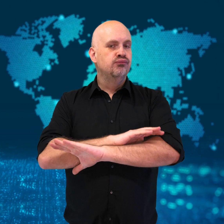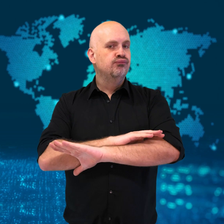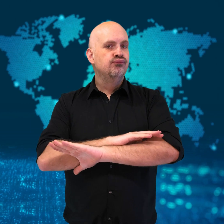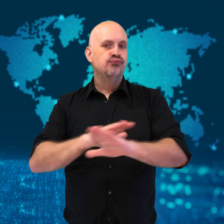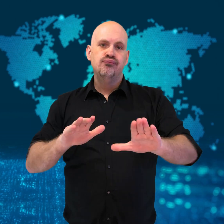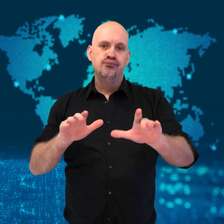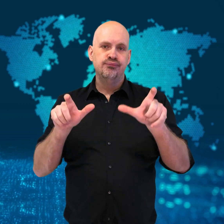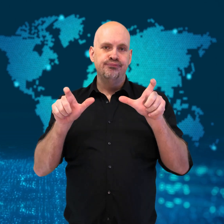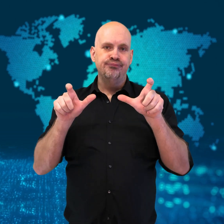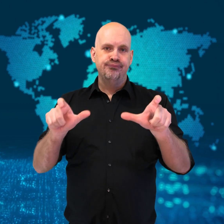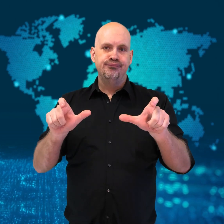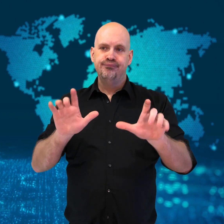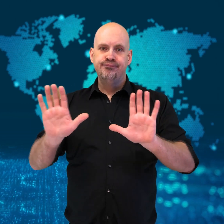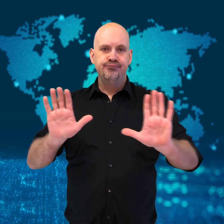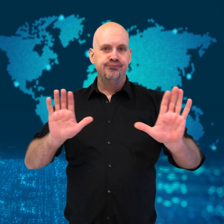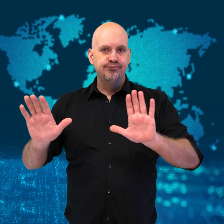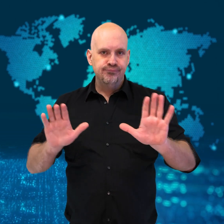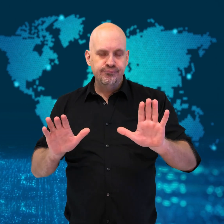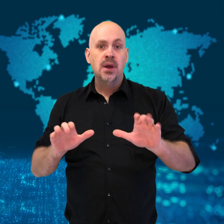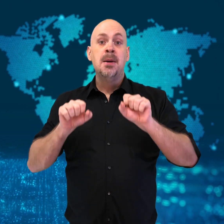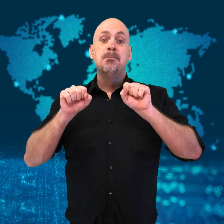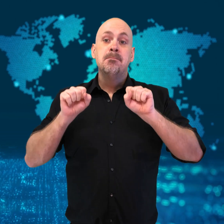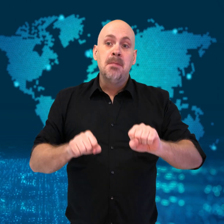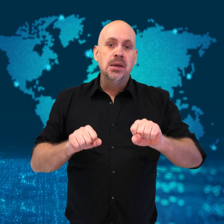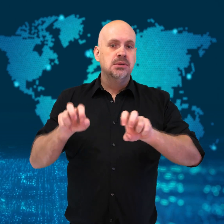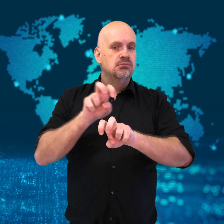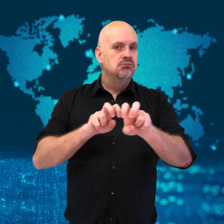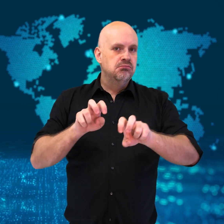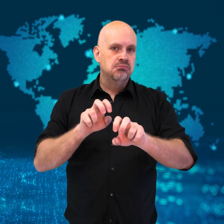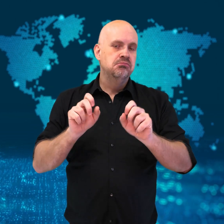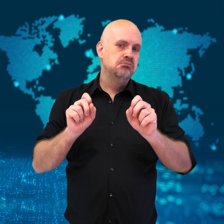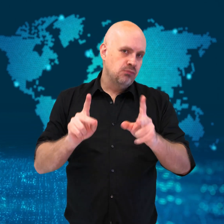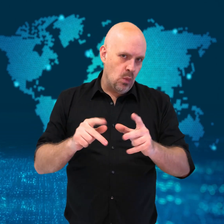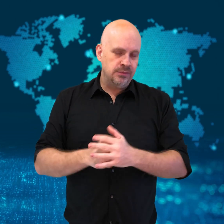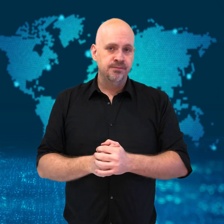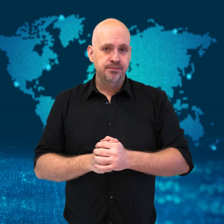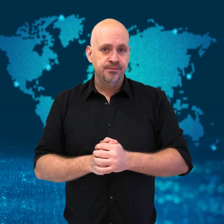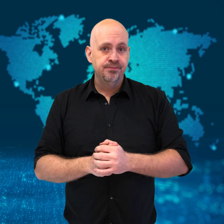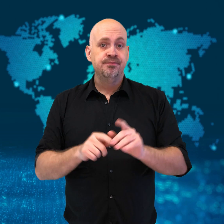and closed its borders to non-citizens.